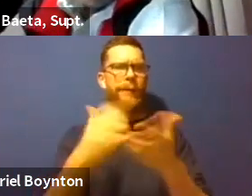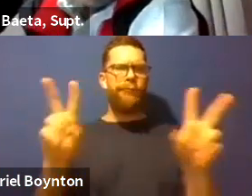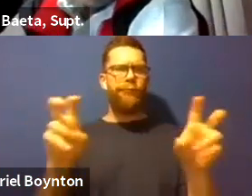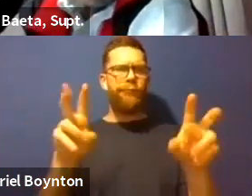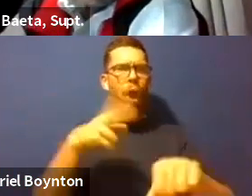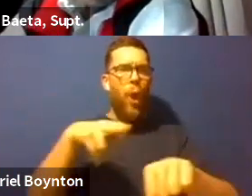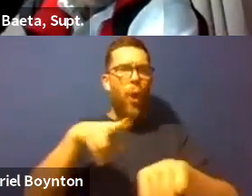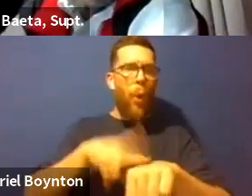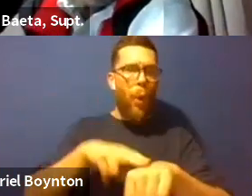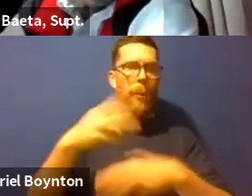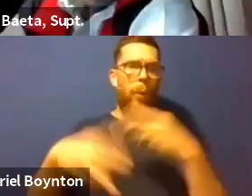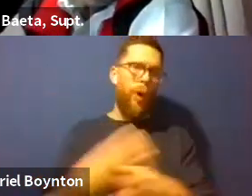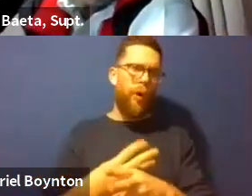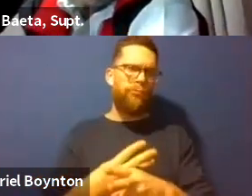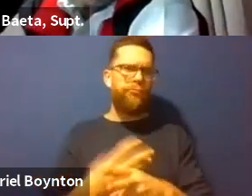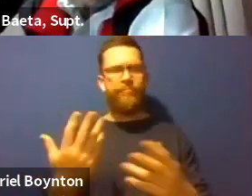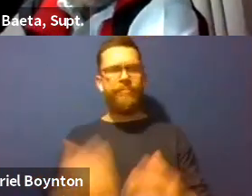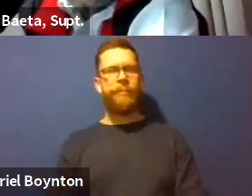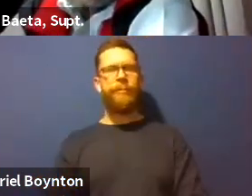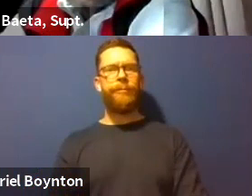Karen Winsper: Well, in a Karen Winsper: Normal our typical